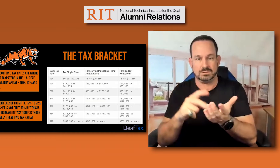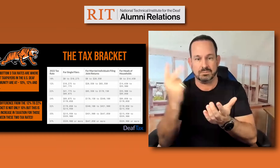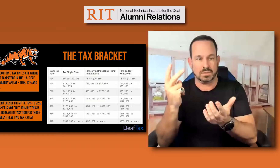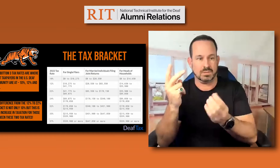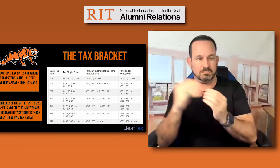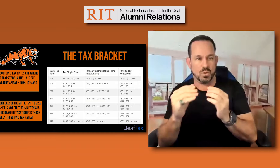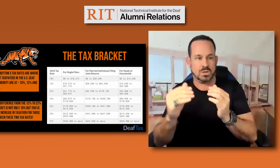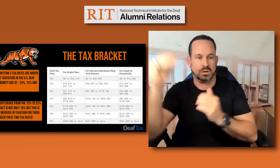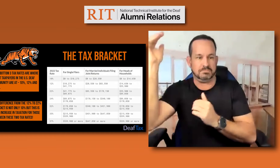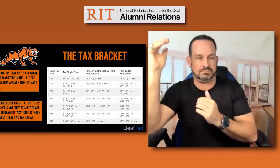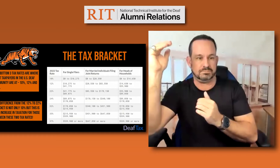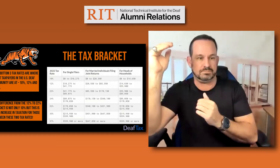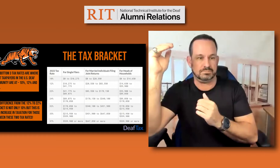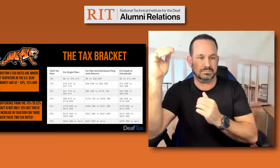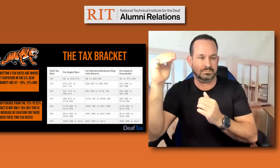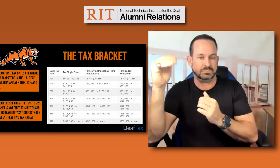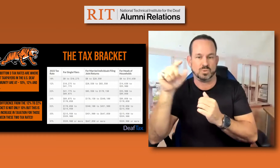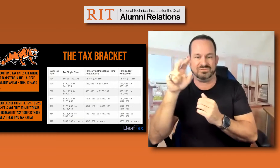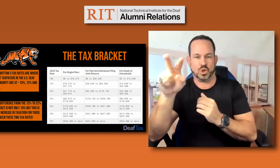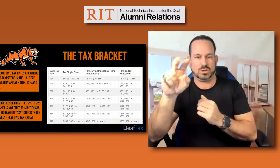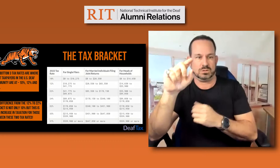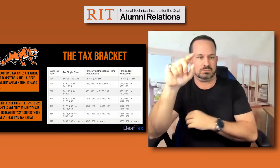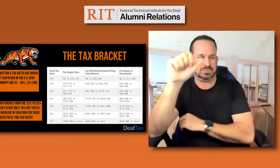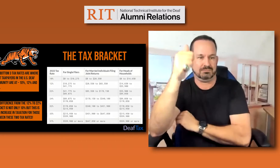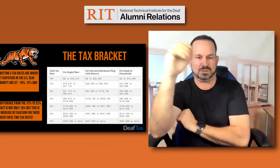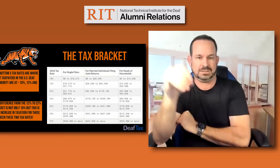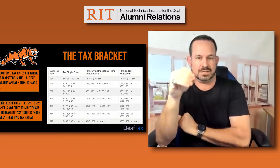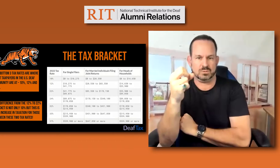And you see your income levels there,